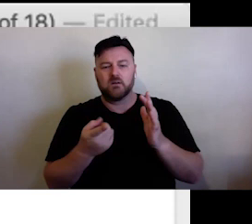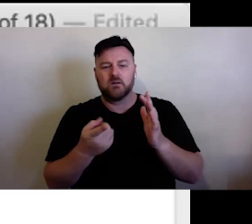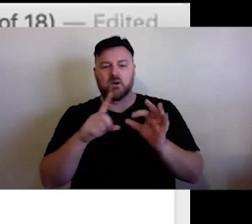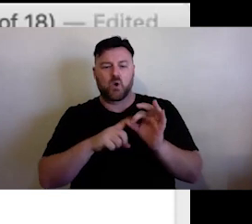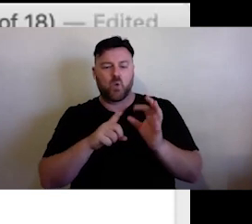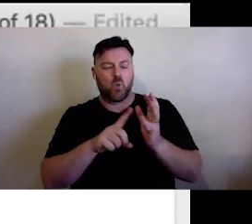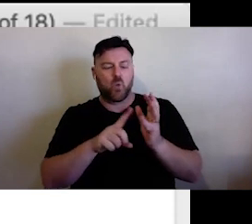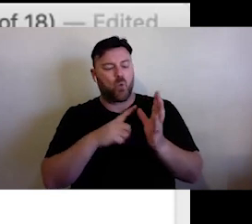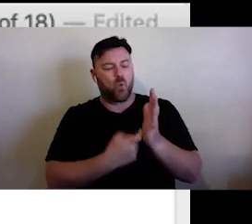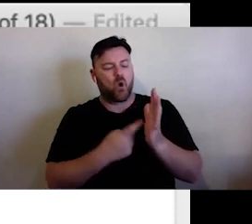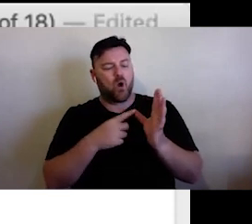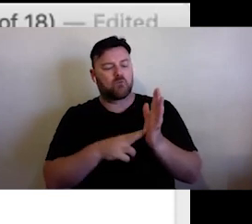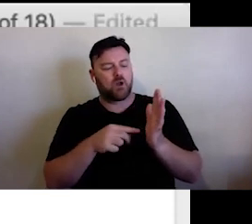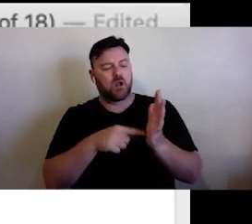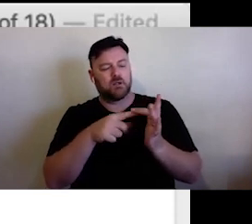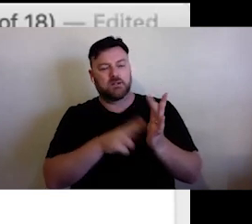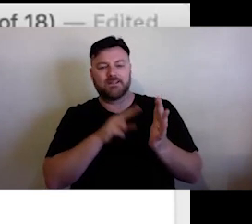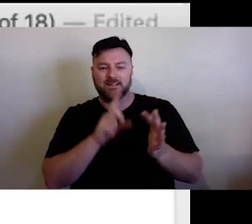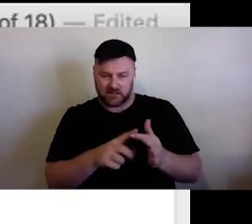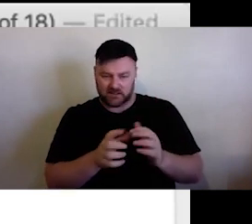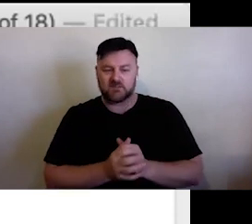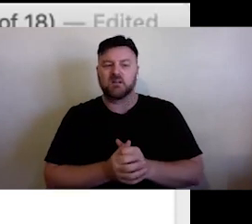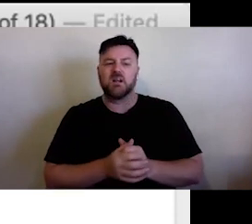sharing, re-creating images from their collection in their own homes.